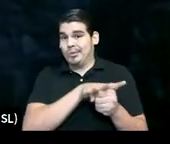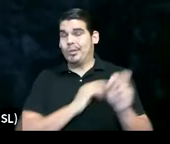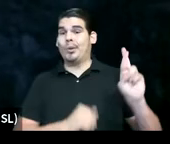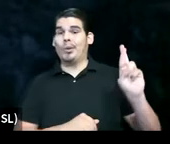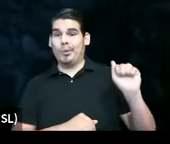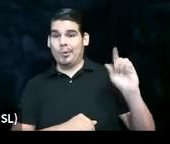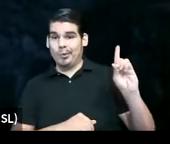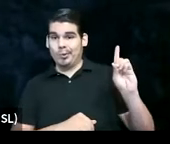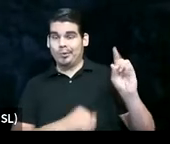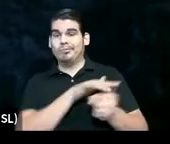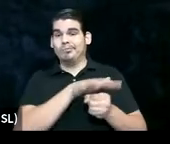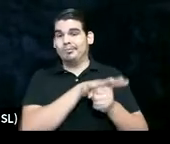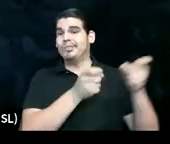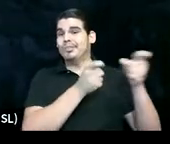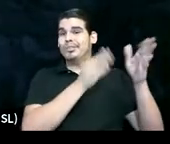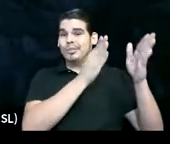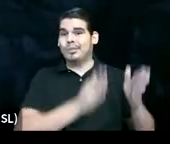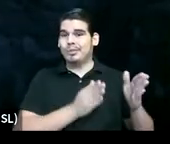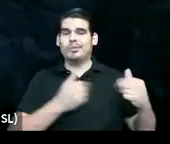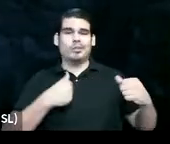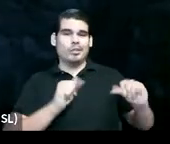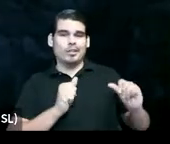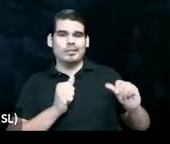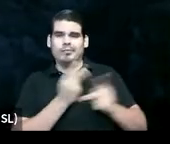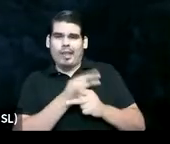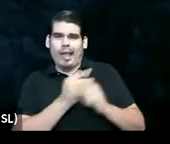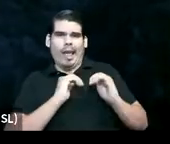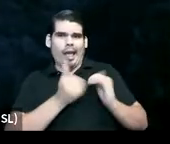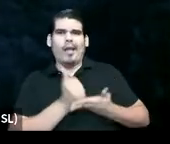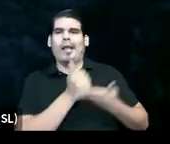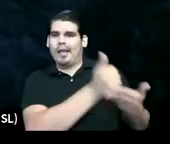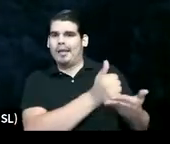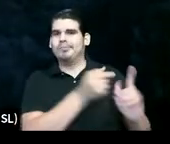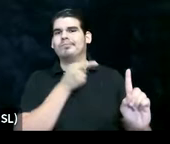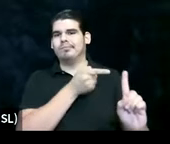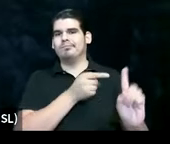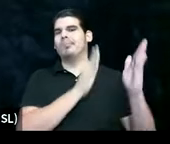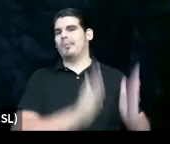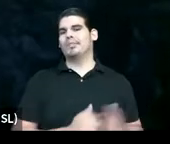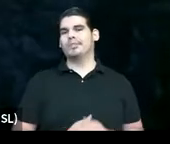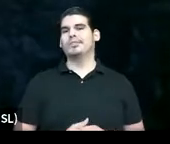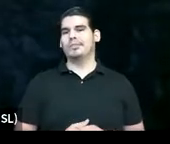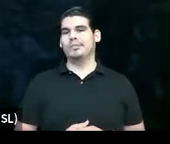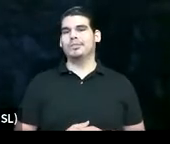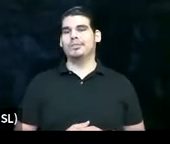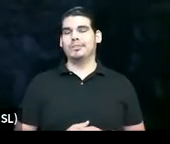Vice President: Yeah, thank you so much for sharing that. And I think that just goes to show you know a lot of the topics that we're talking about right now and that I'm sure we'll hear about